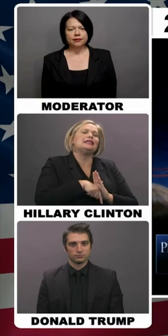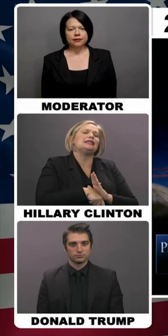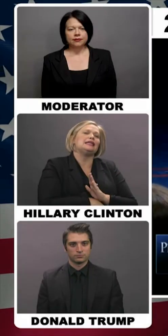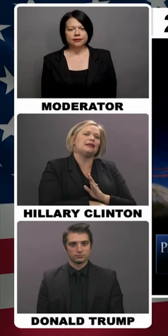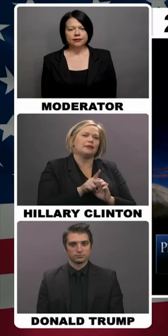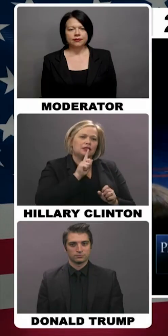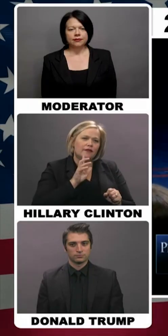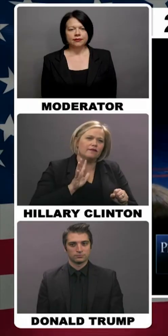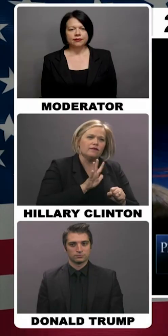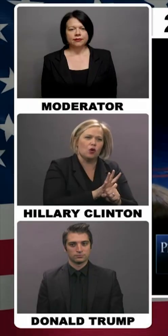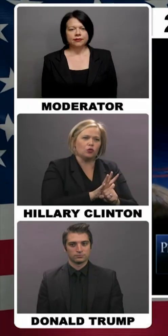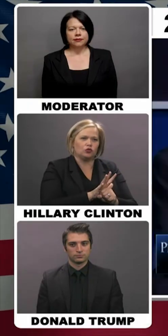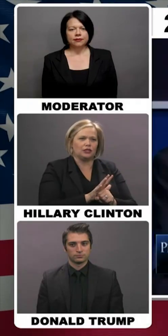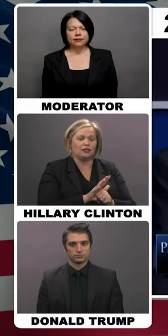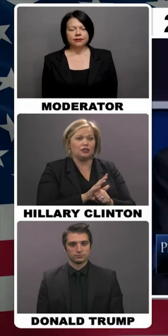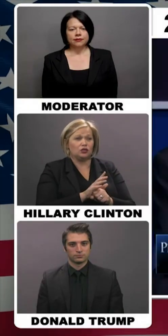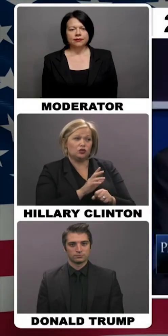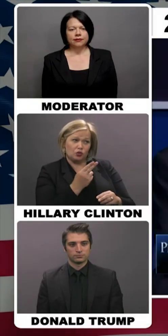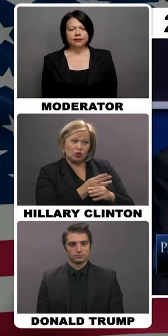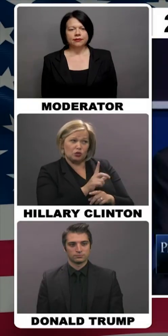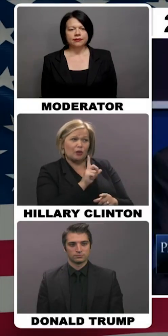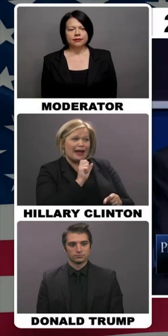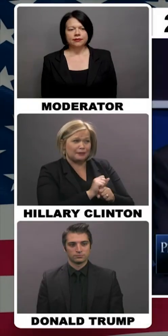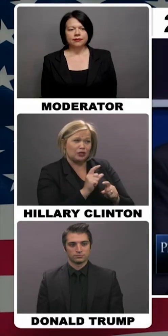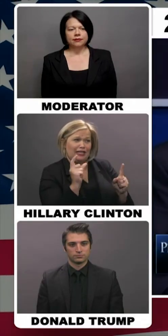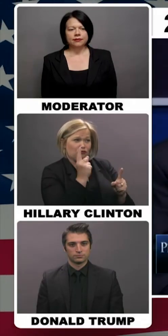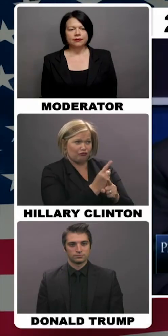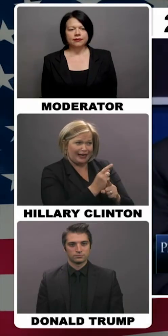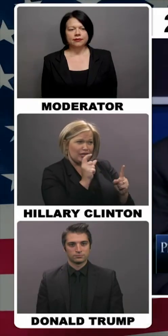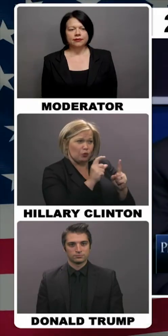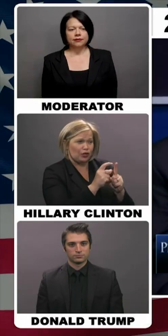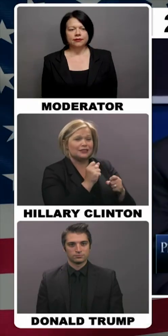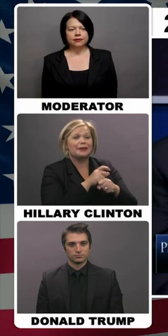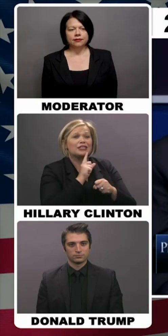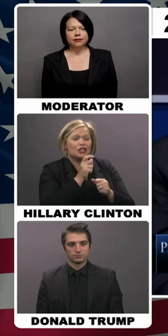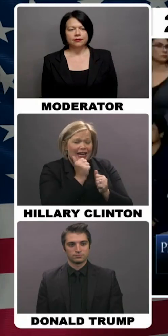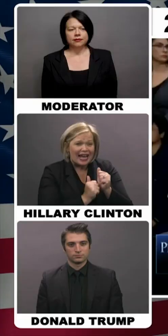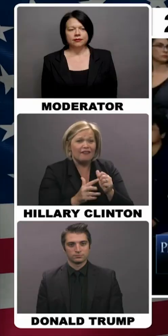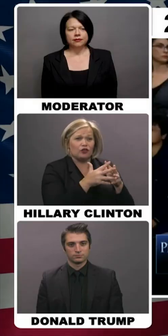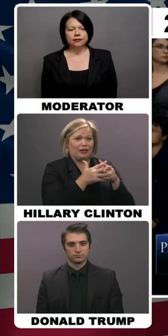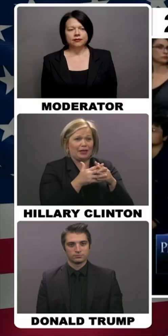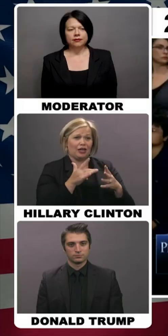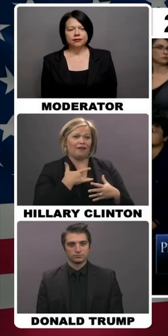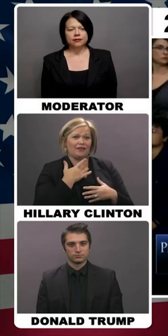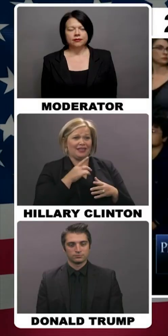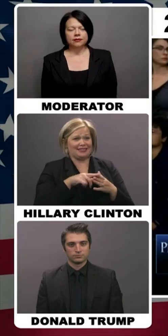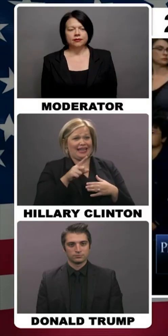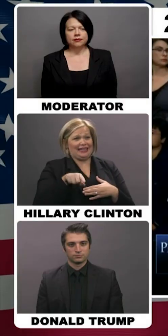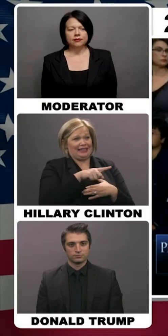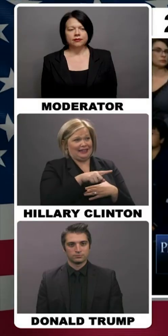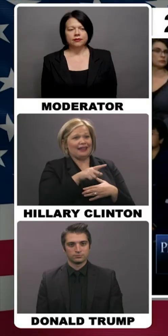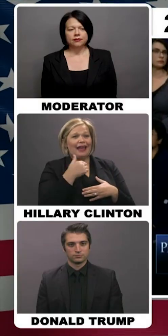absolutely correct word to making sure that every American feels like he or she has a place in our country.